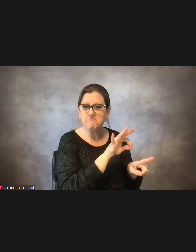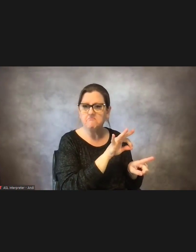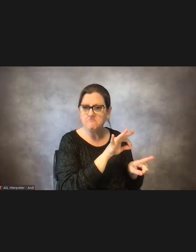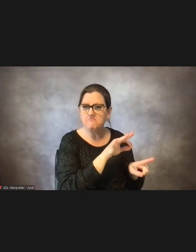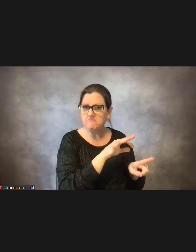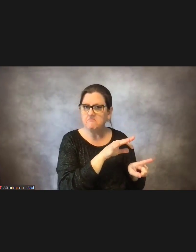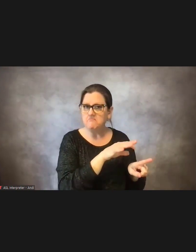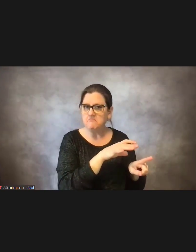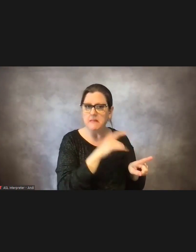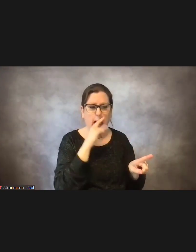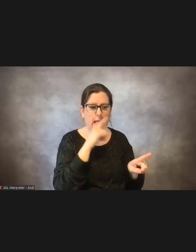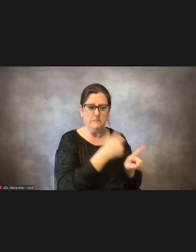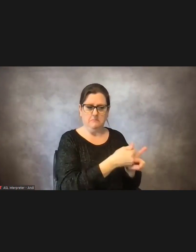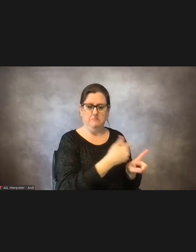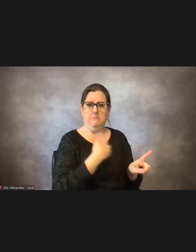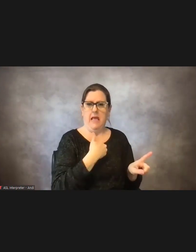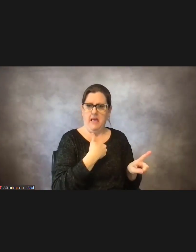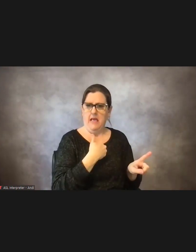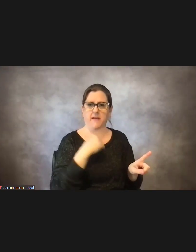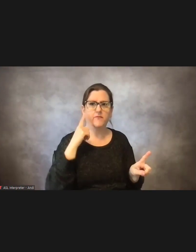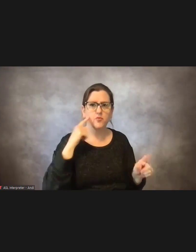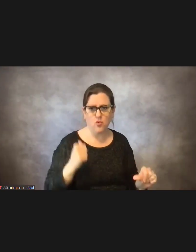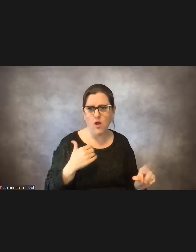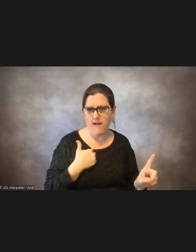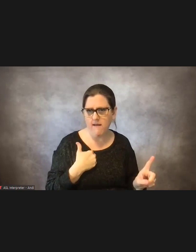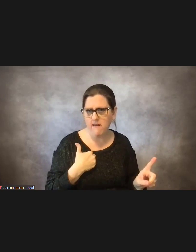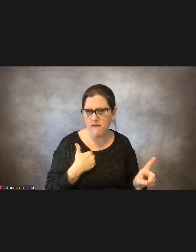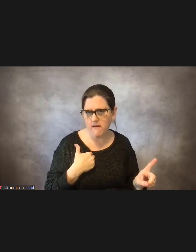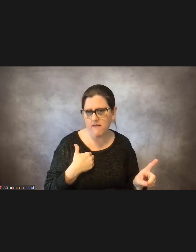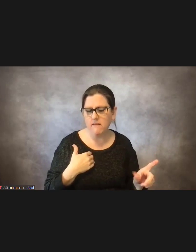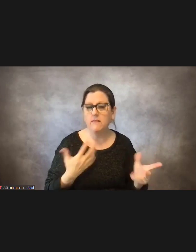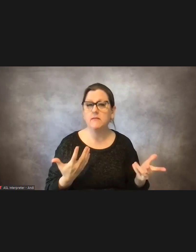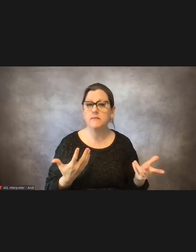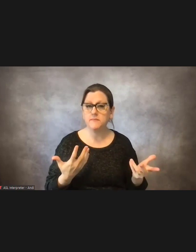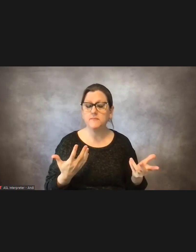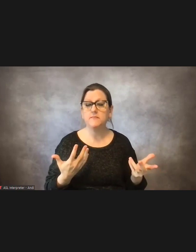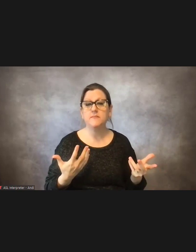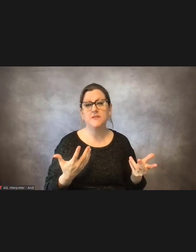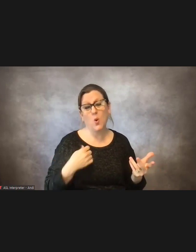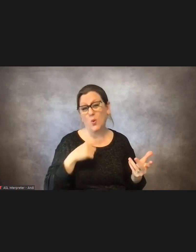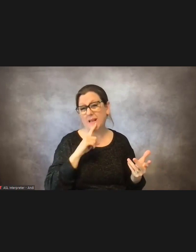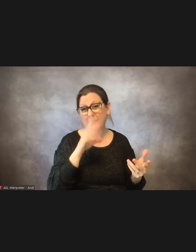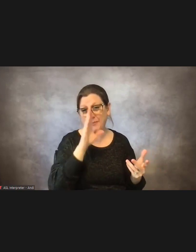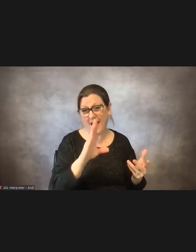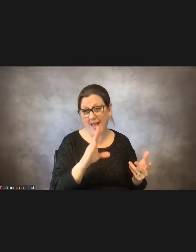children that ac actually have hearing loss and, I guess, to be